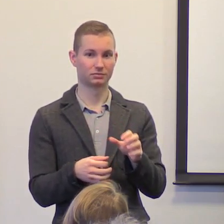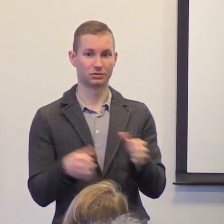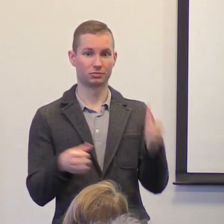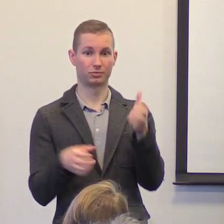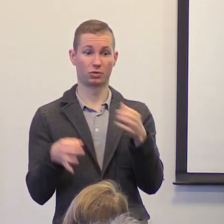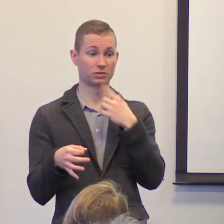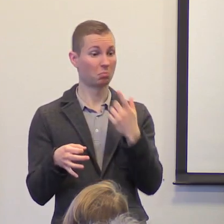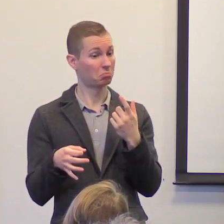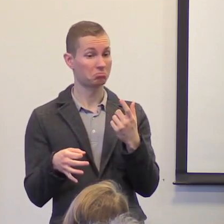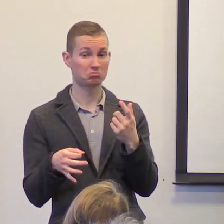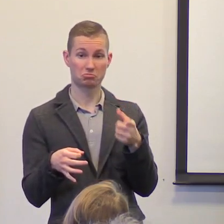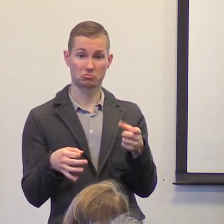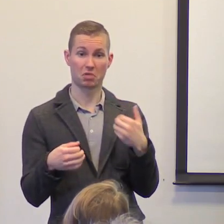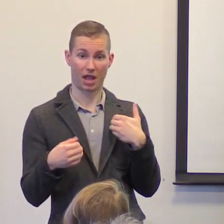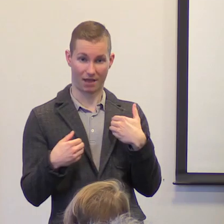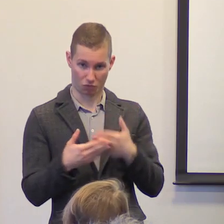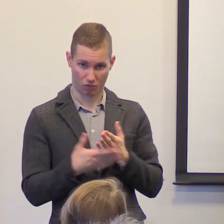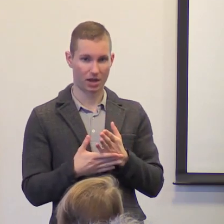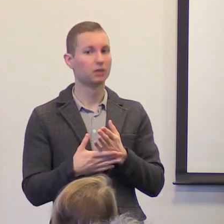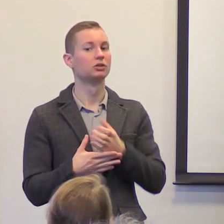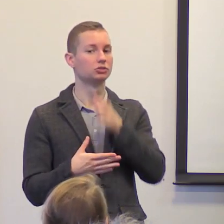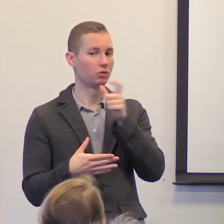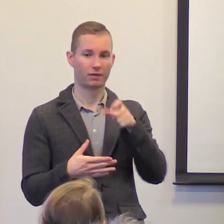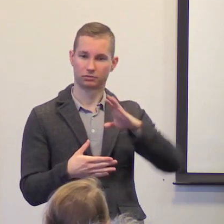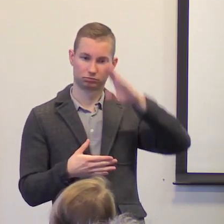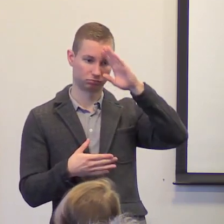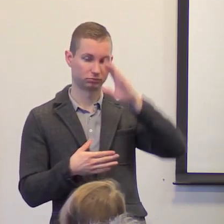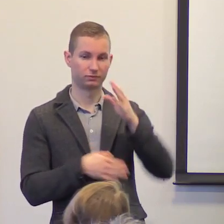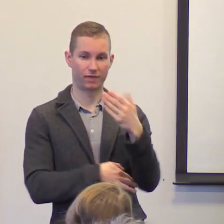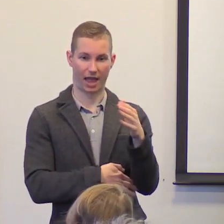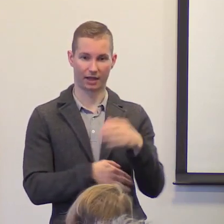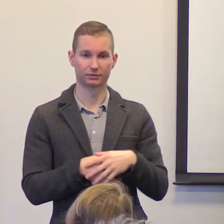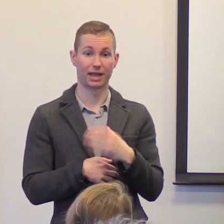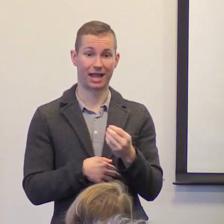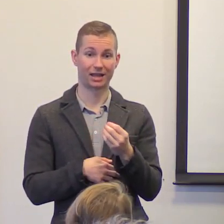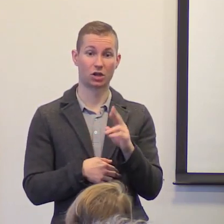a First Amendment right to decline to salute the flag, and Robert Jackson, who became the